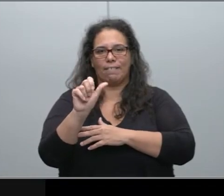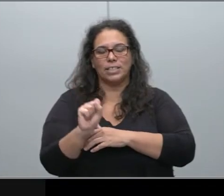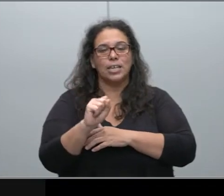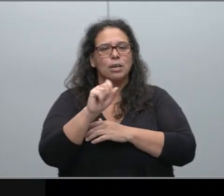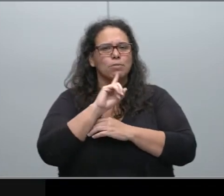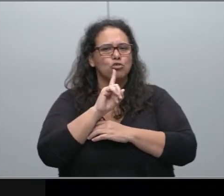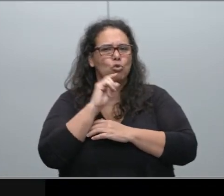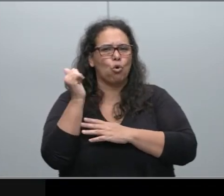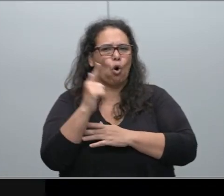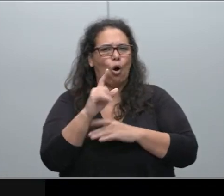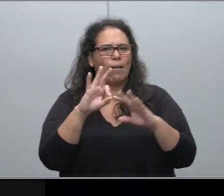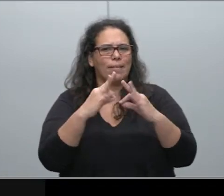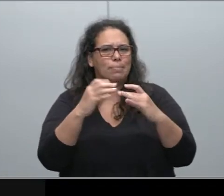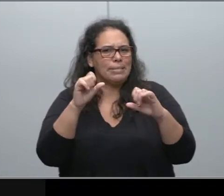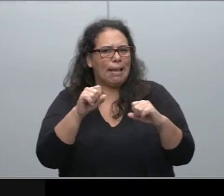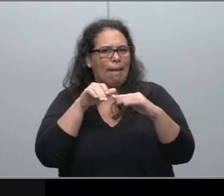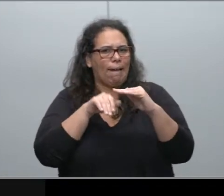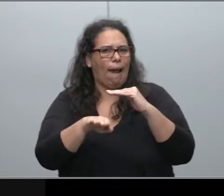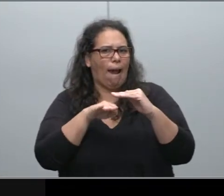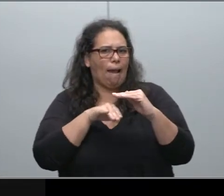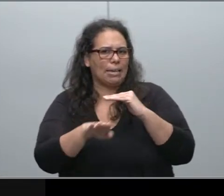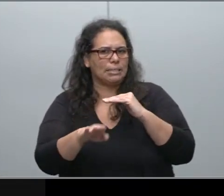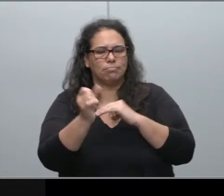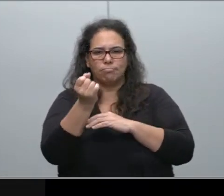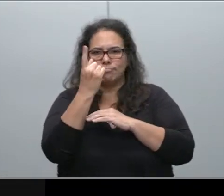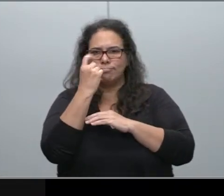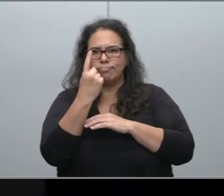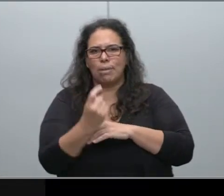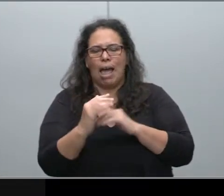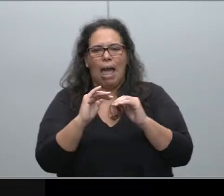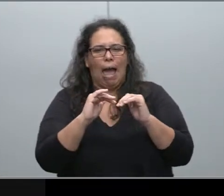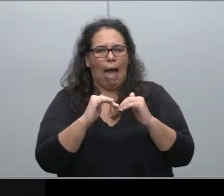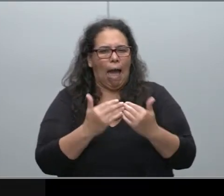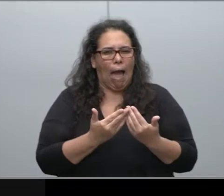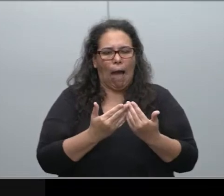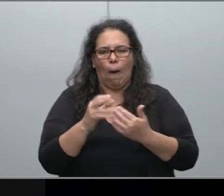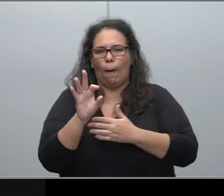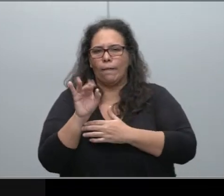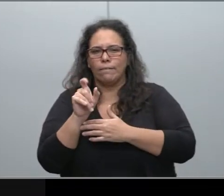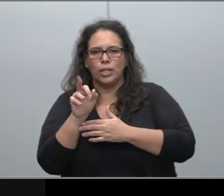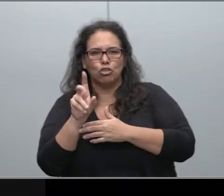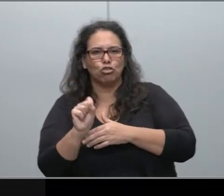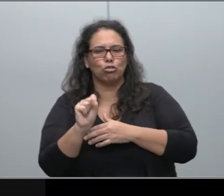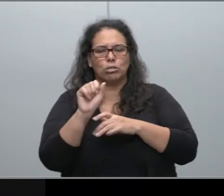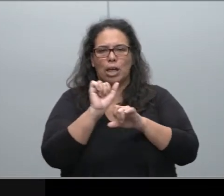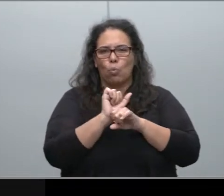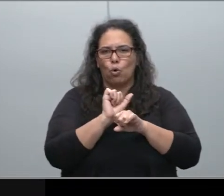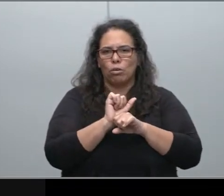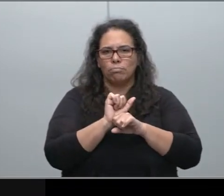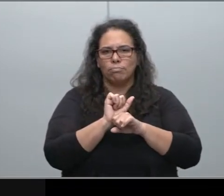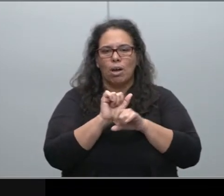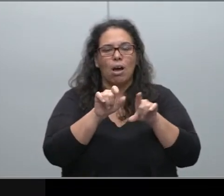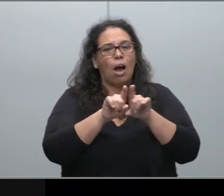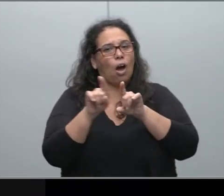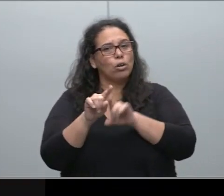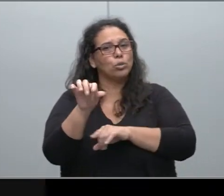to the concerns and the feedback that you're providing. I know that others are going to be gathering,